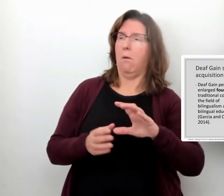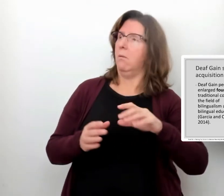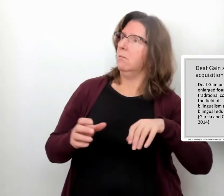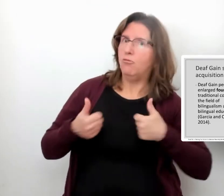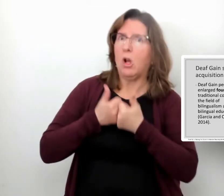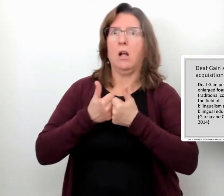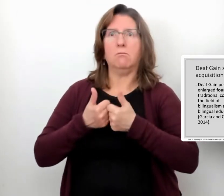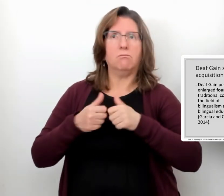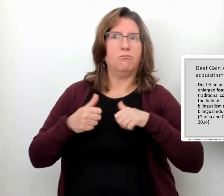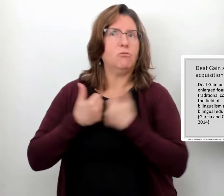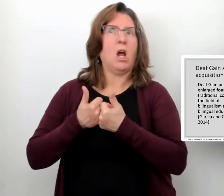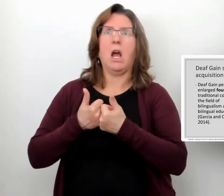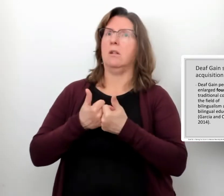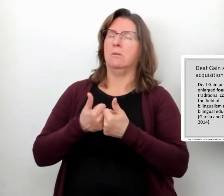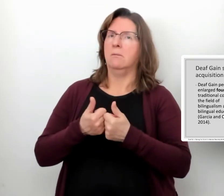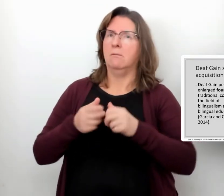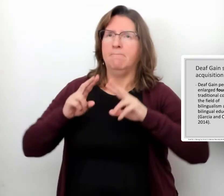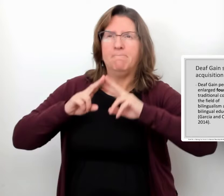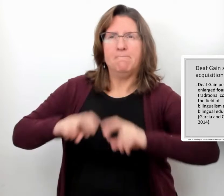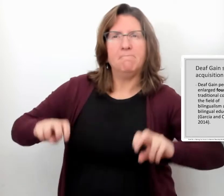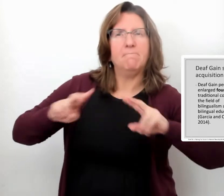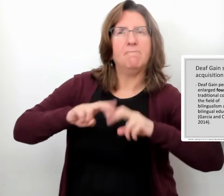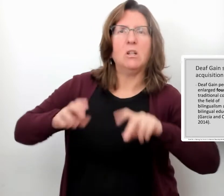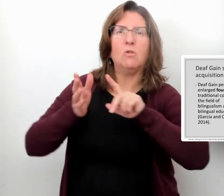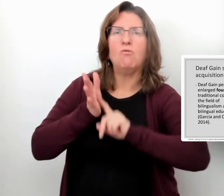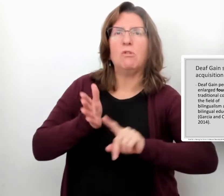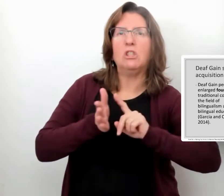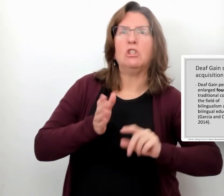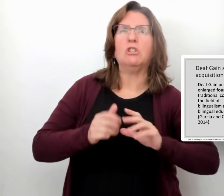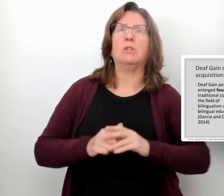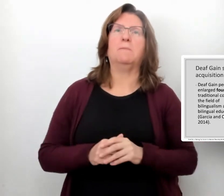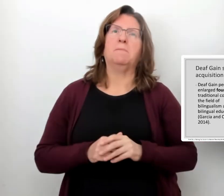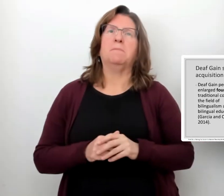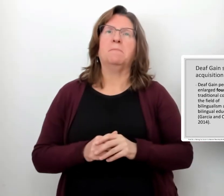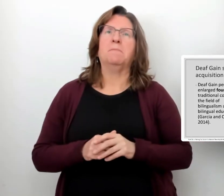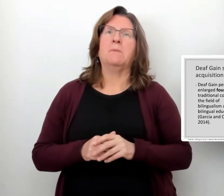As they were conducting the research, Cole frequently challenged Garcia's perspective.